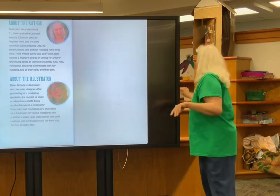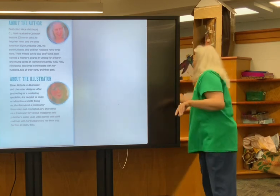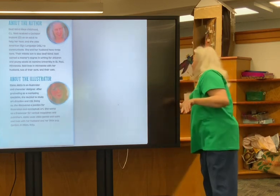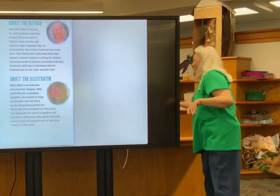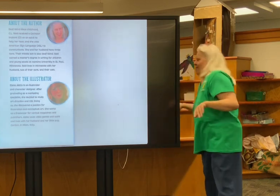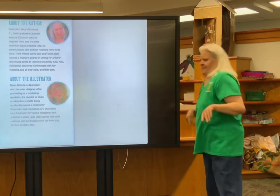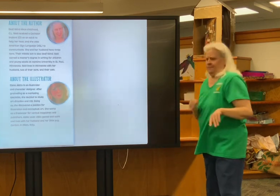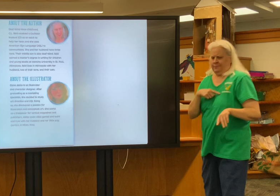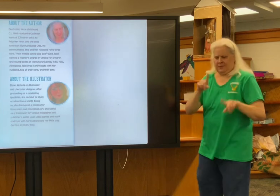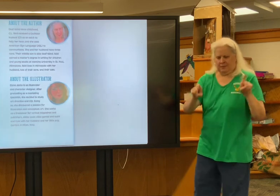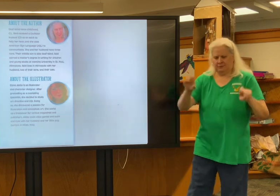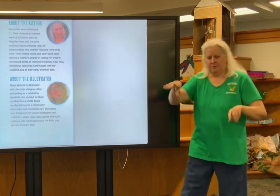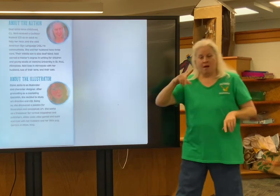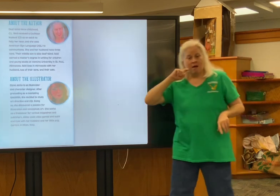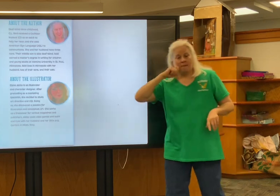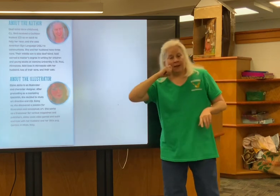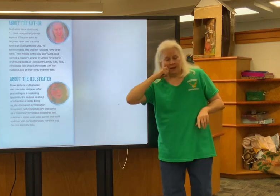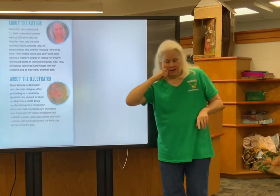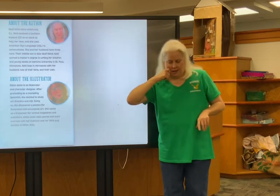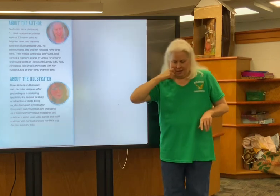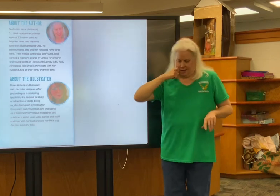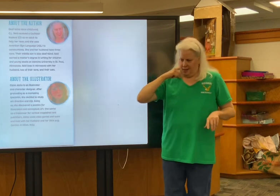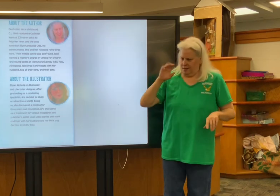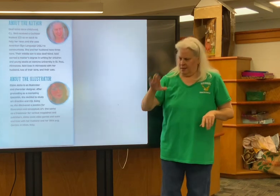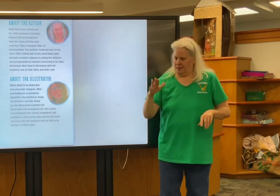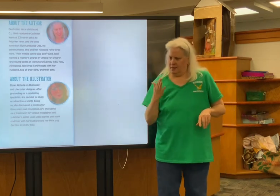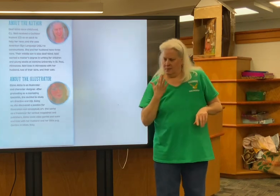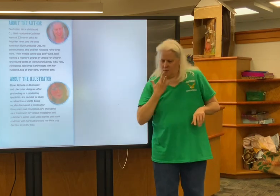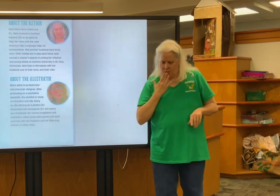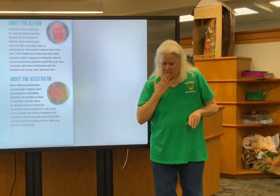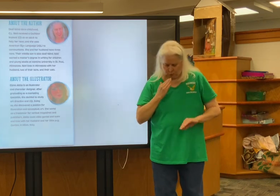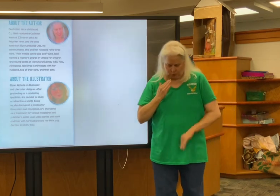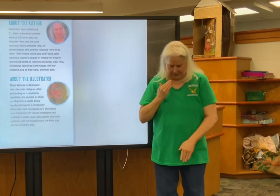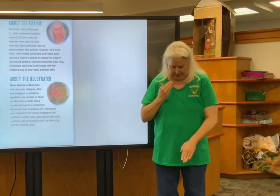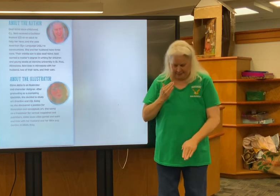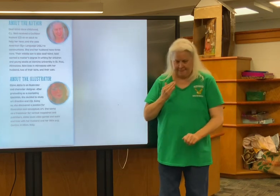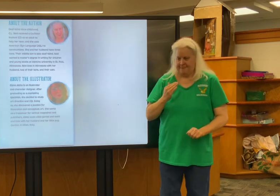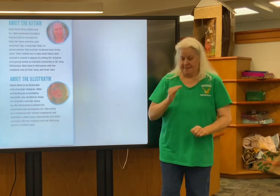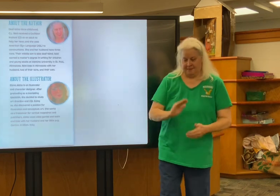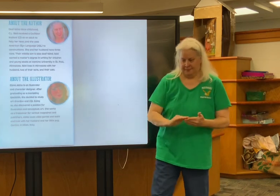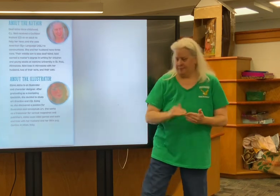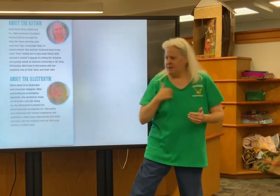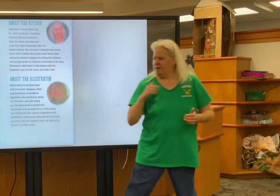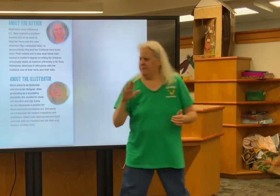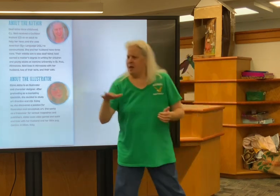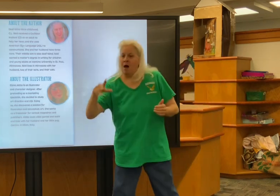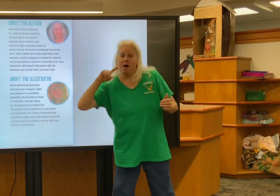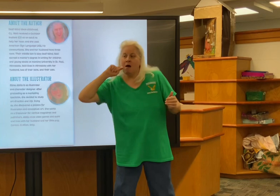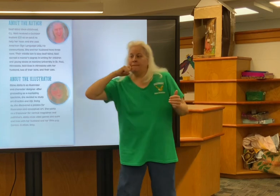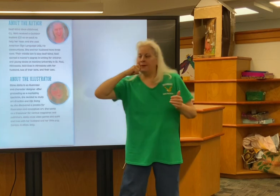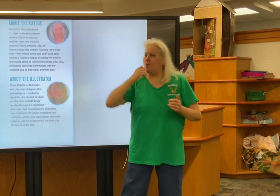Okay, I have a couple questions for you guys. Let's scoot back, excuse me.